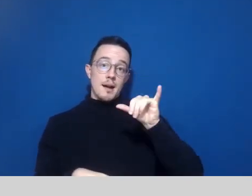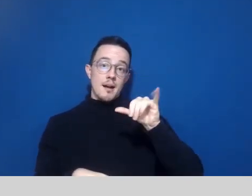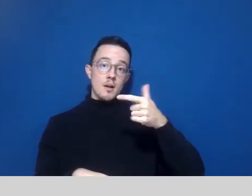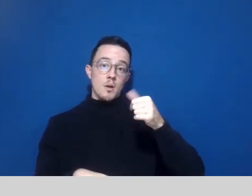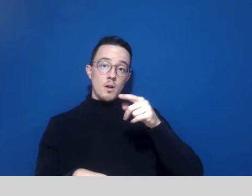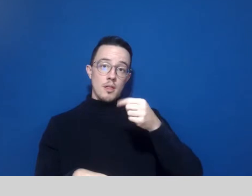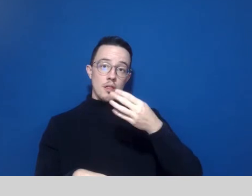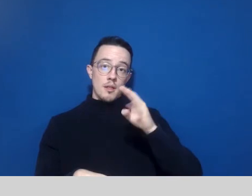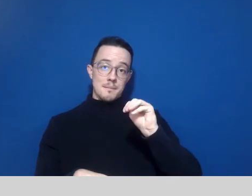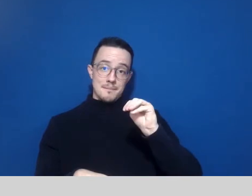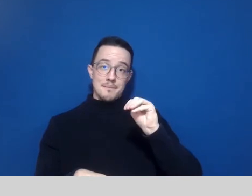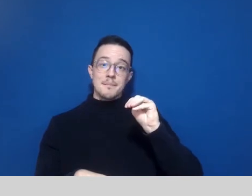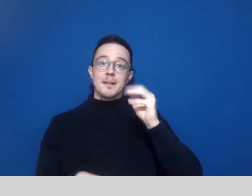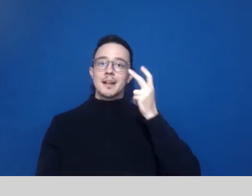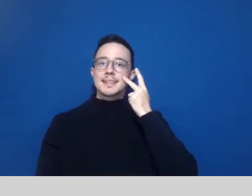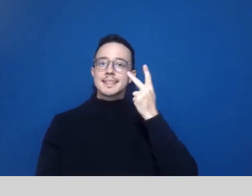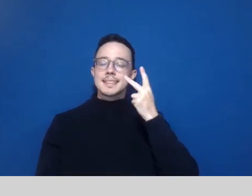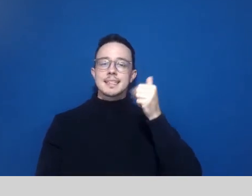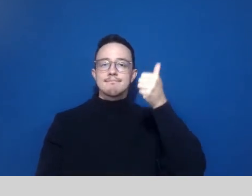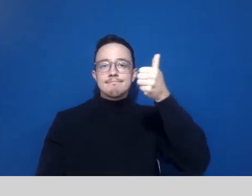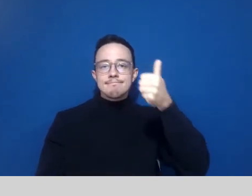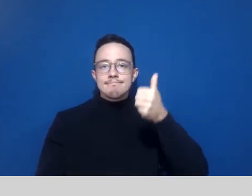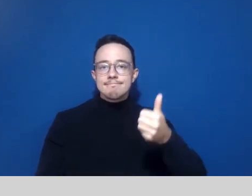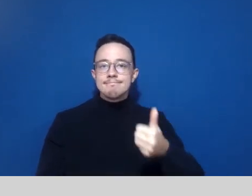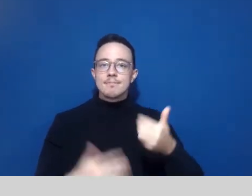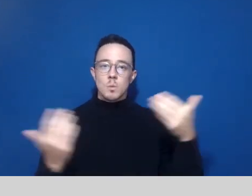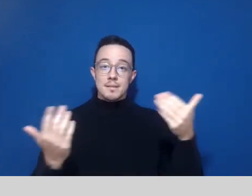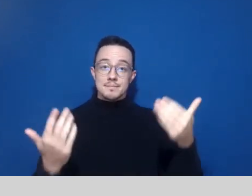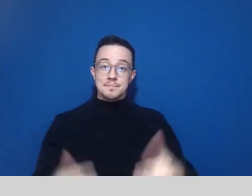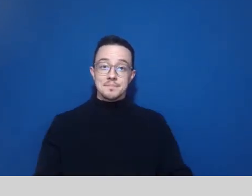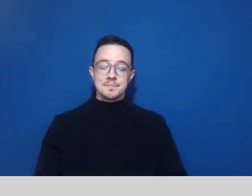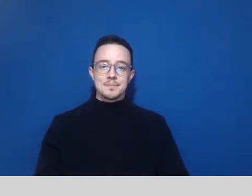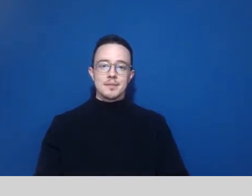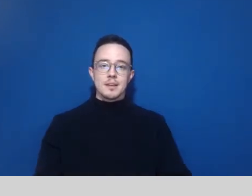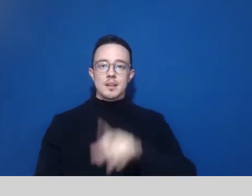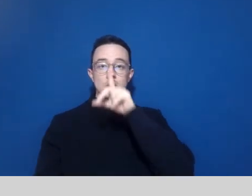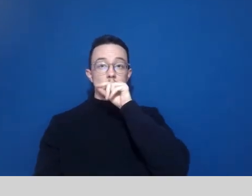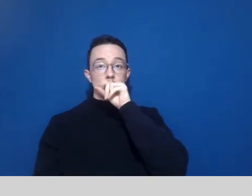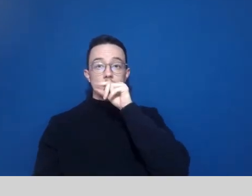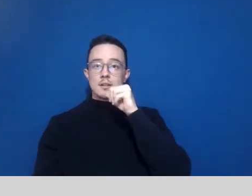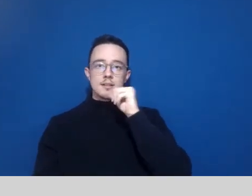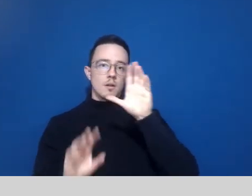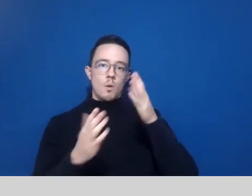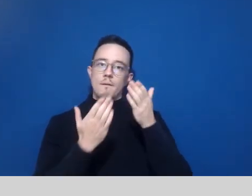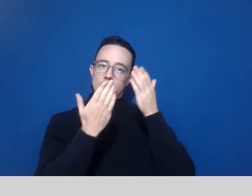that I've favorited about PyGotham. Twitter does not offer this feature themselves,